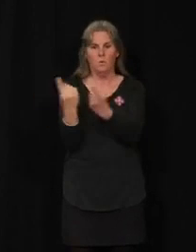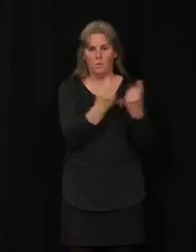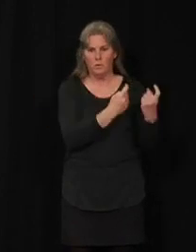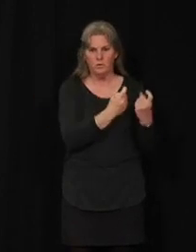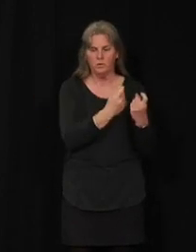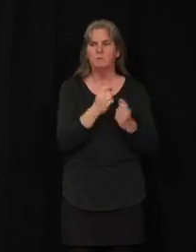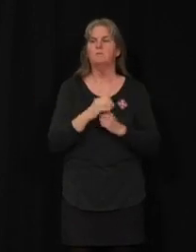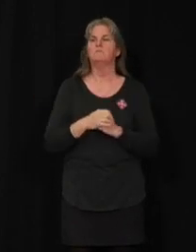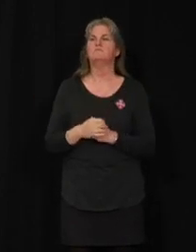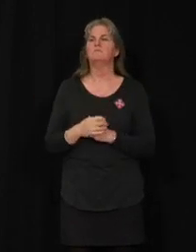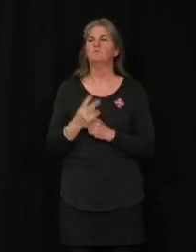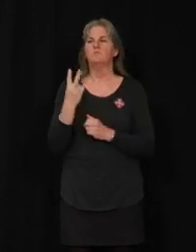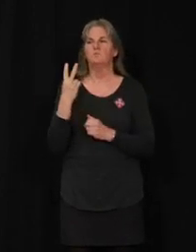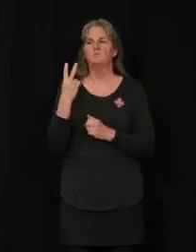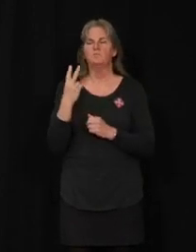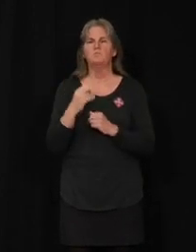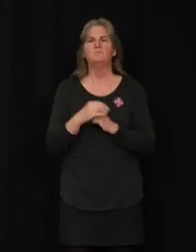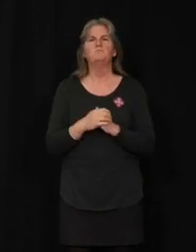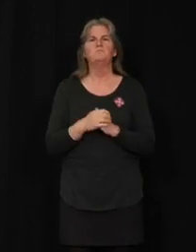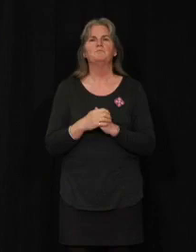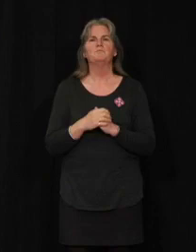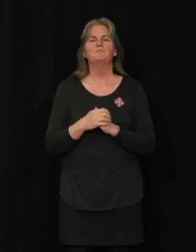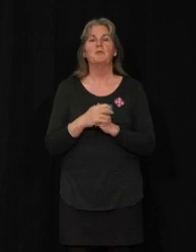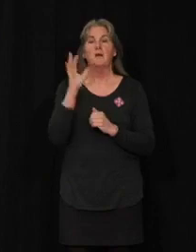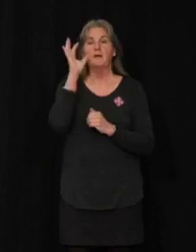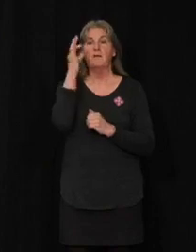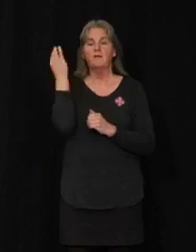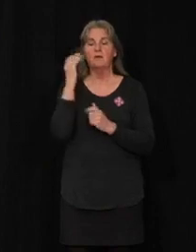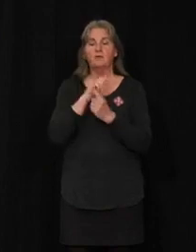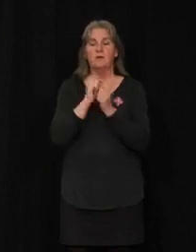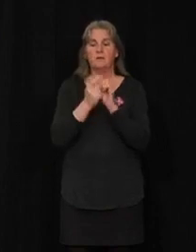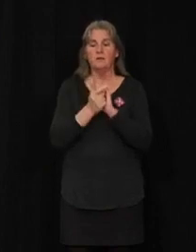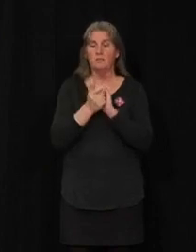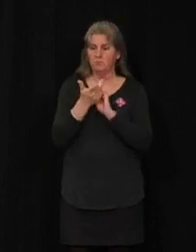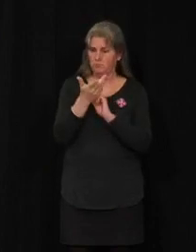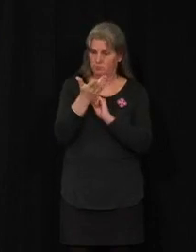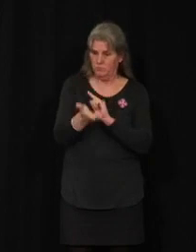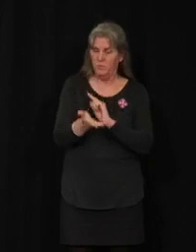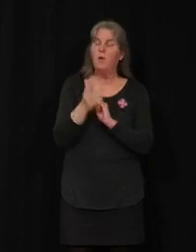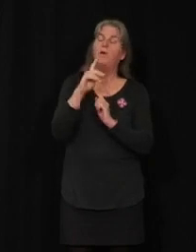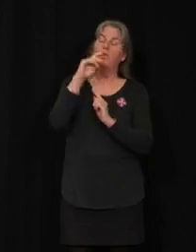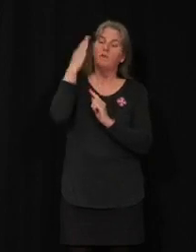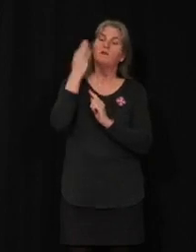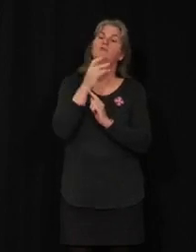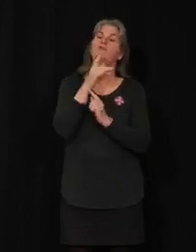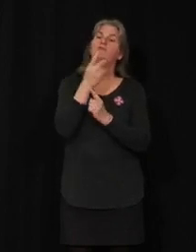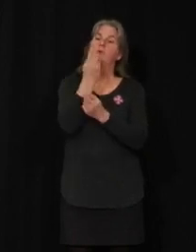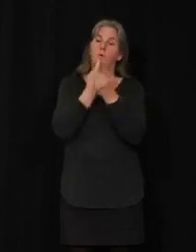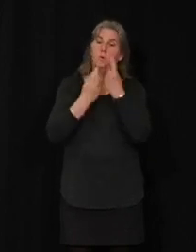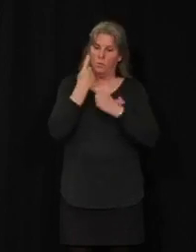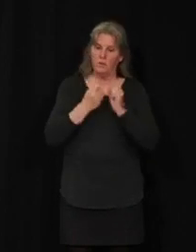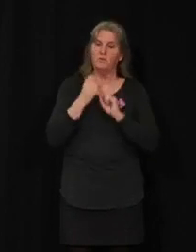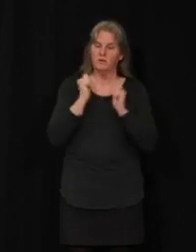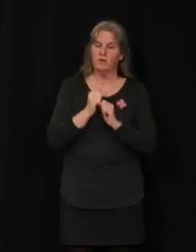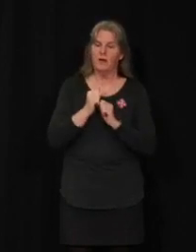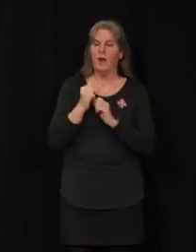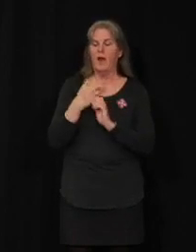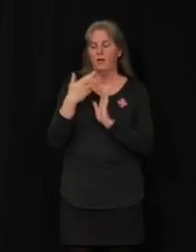you'll each have one question plus one follow-up. French-speaking journalists are encouraged to ask their questions in French. We have with us a representative